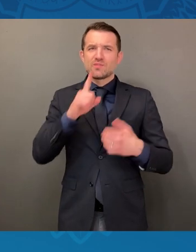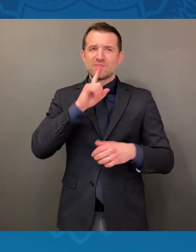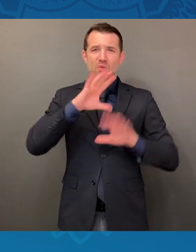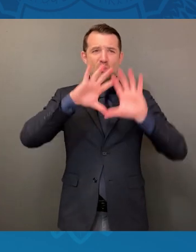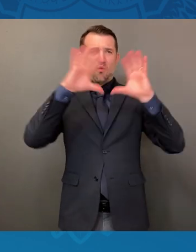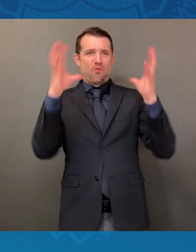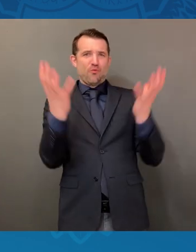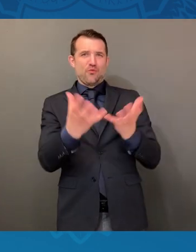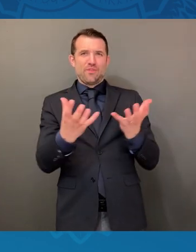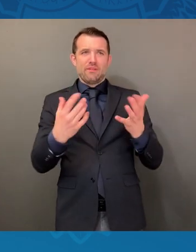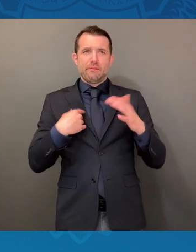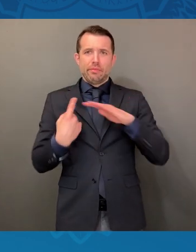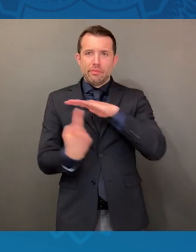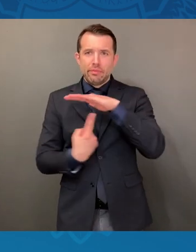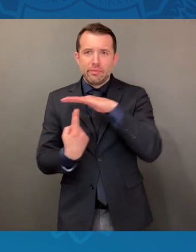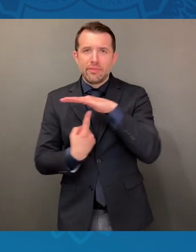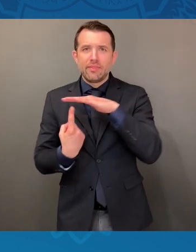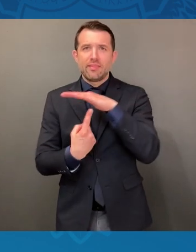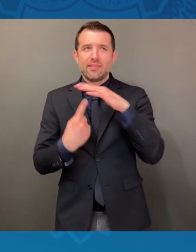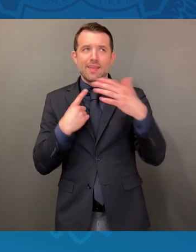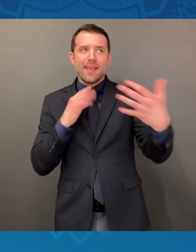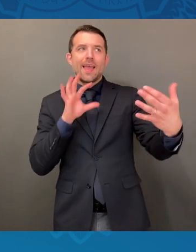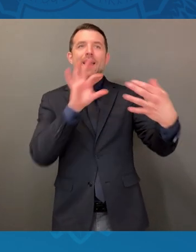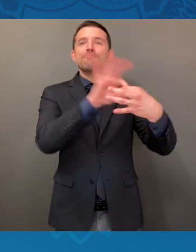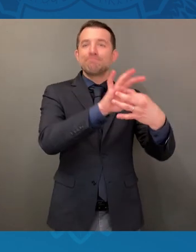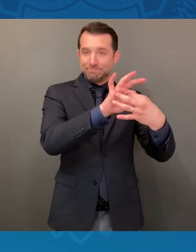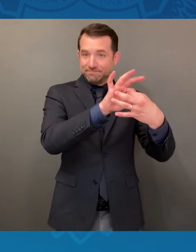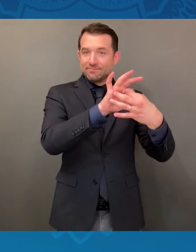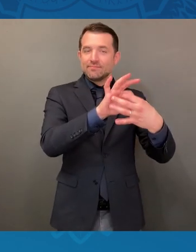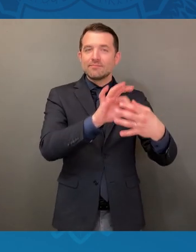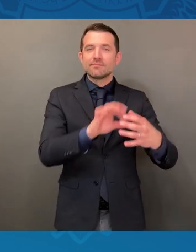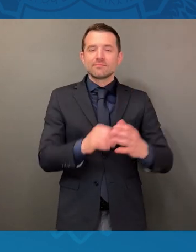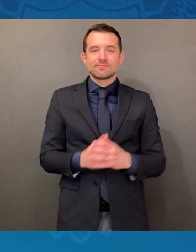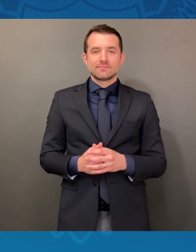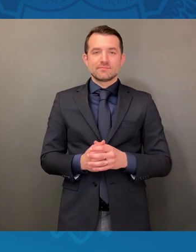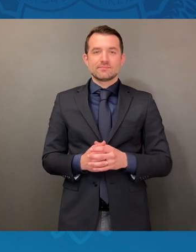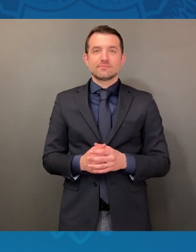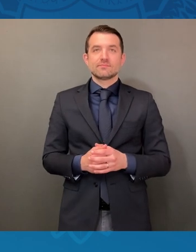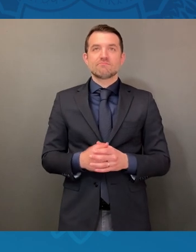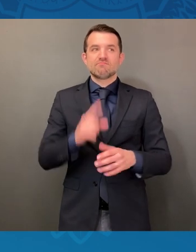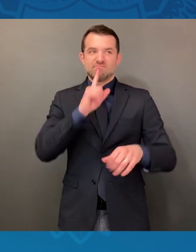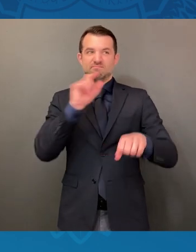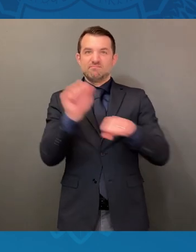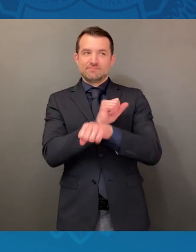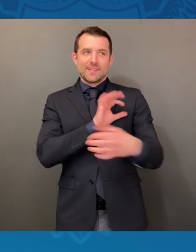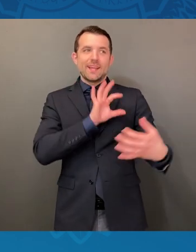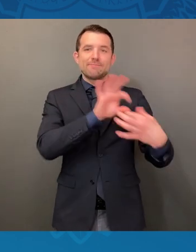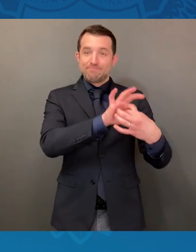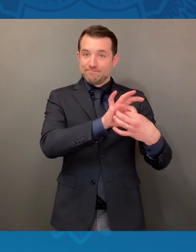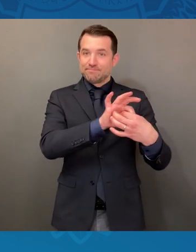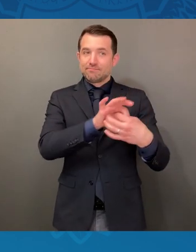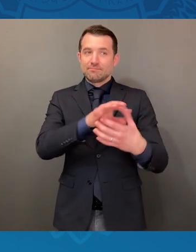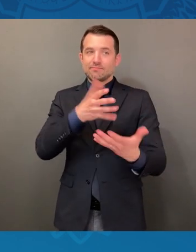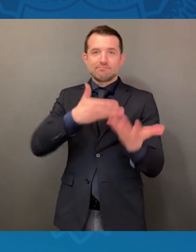and instead to allow people to be connected with each other and with the services that they need